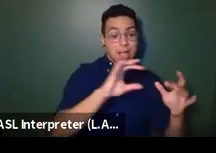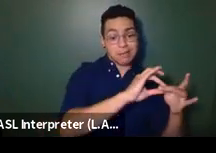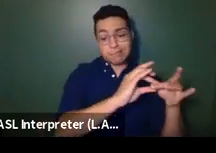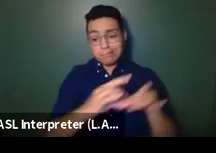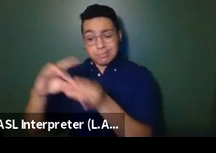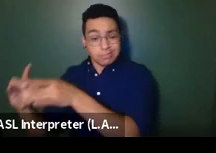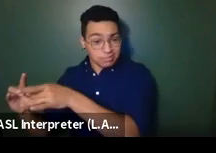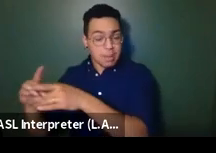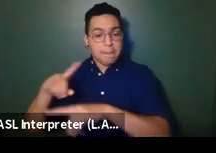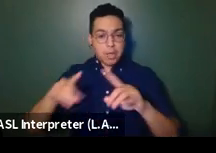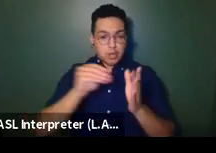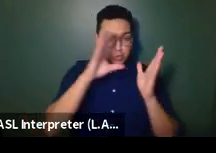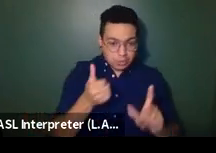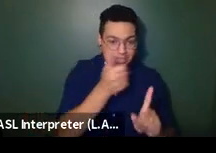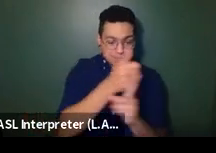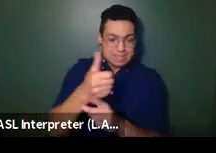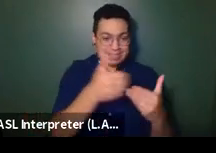ESD 189 - Amy Colburn: You know class period or section or however you're describing them.